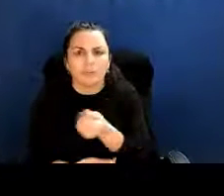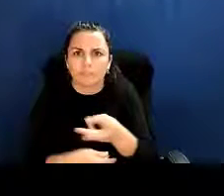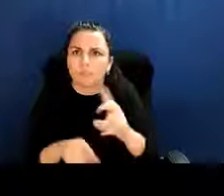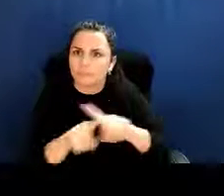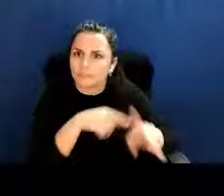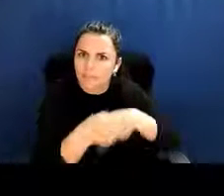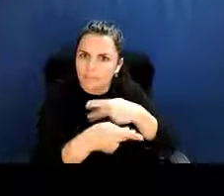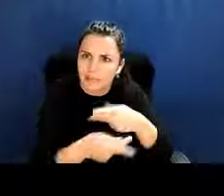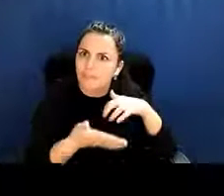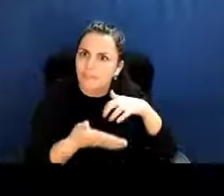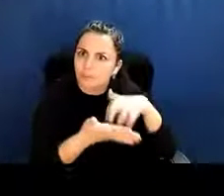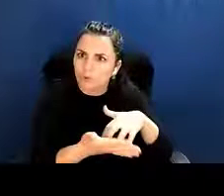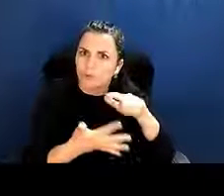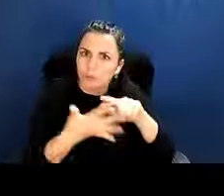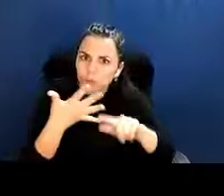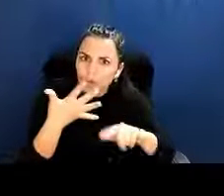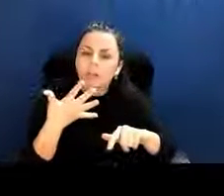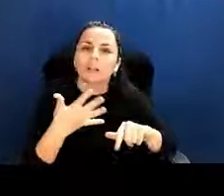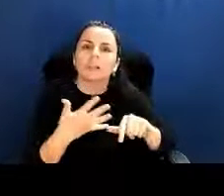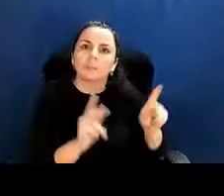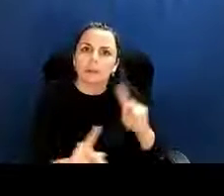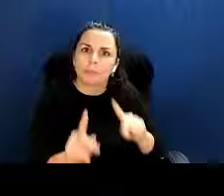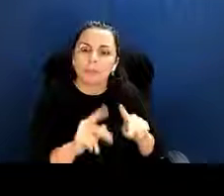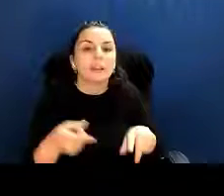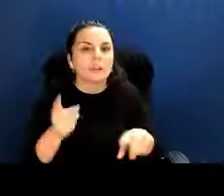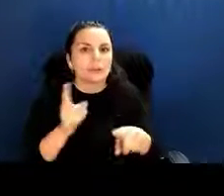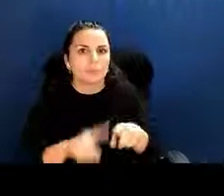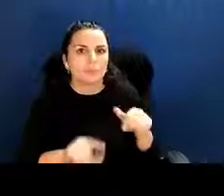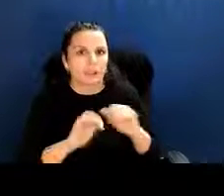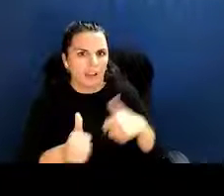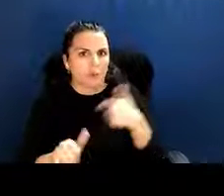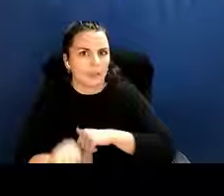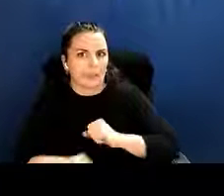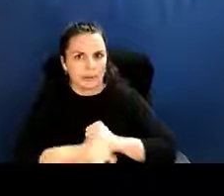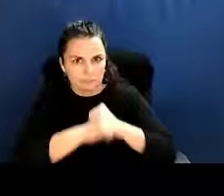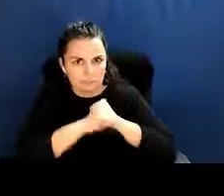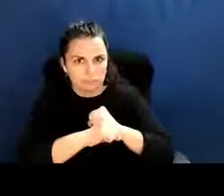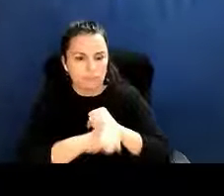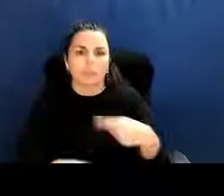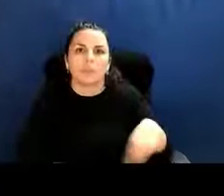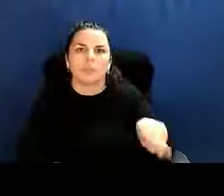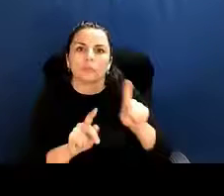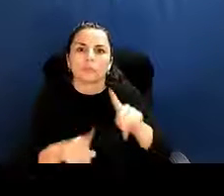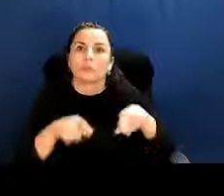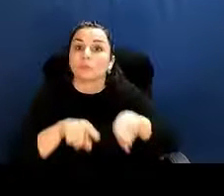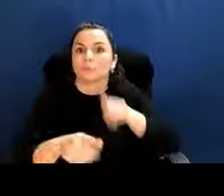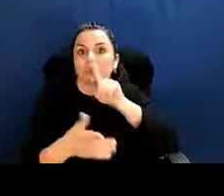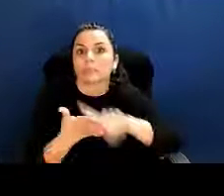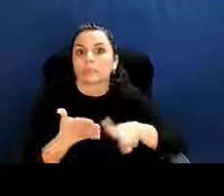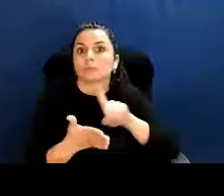and the ways we can safeguard vulnerable subjects in the course of what we've been discussing,